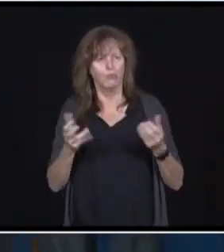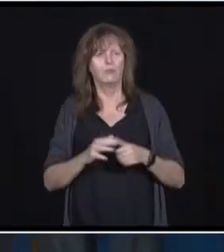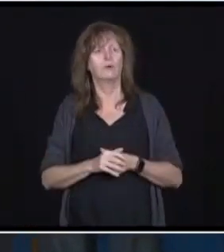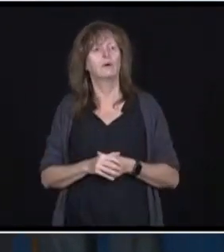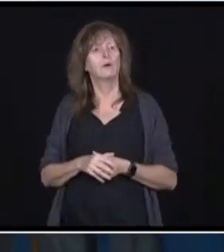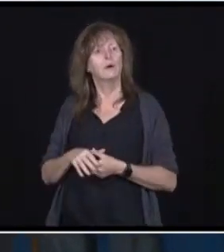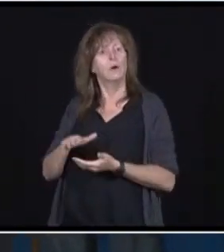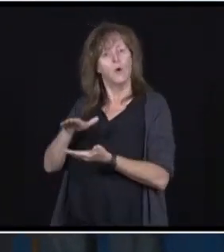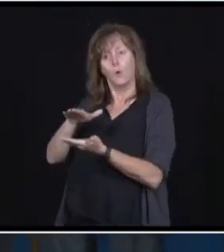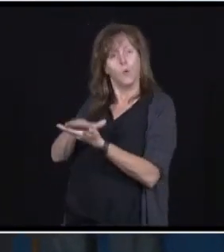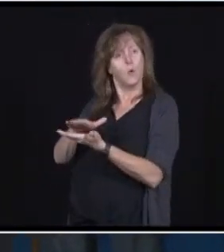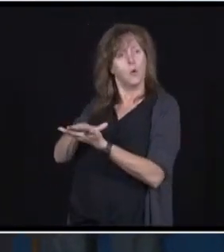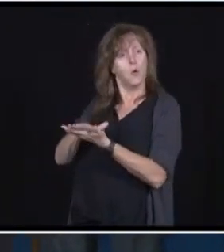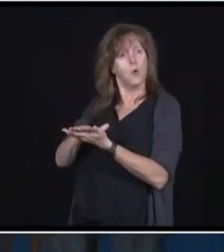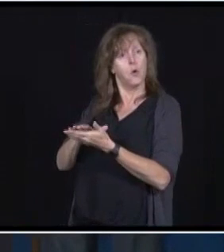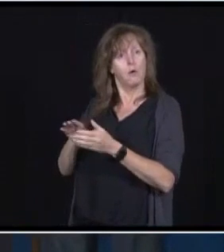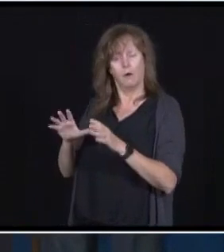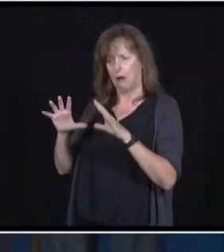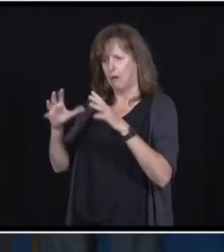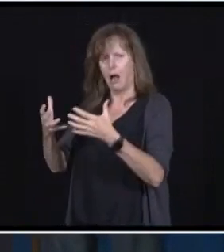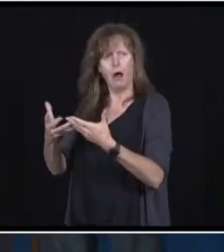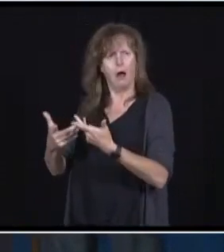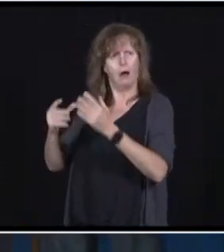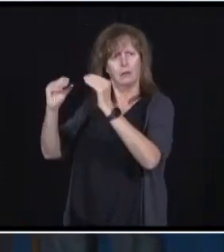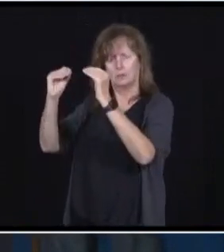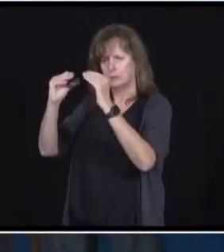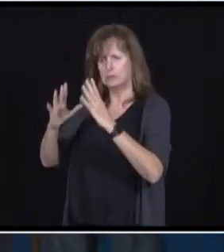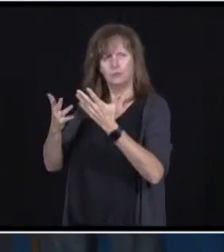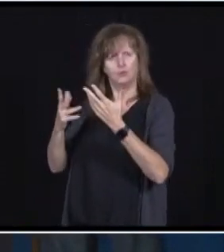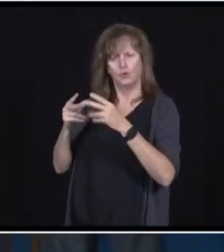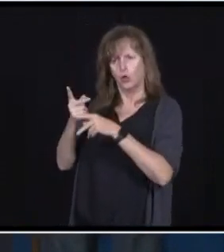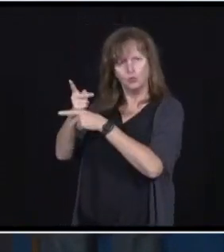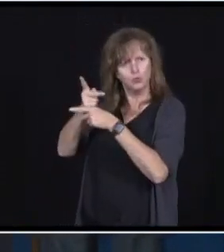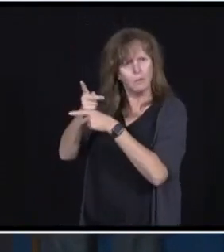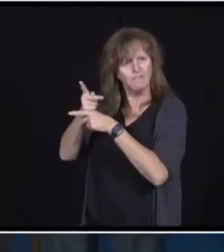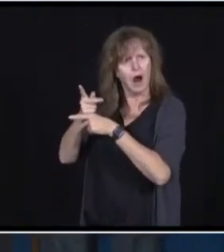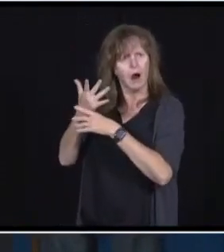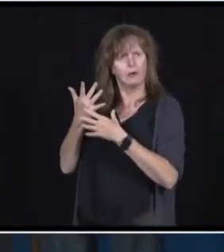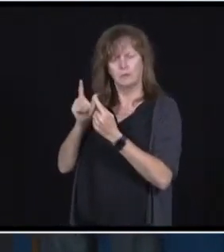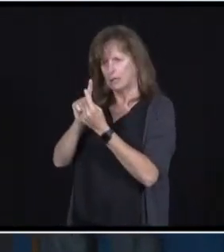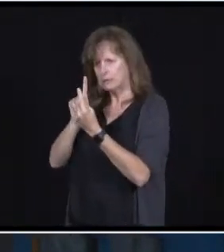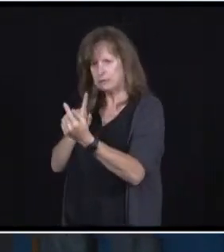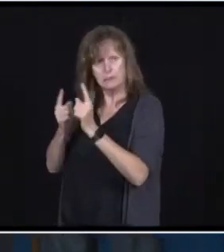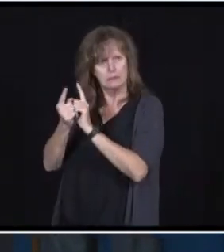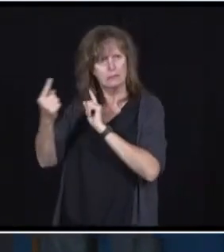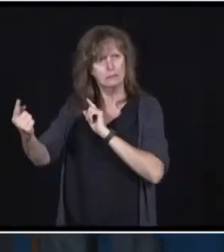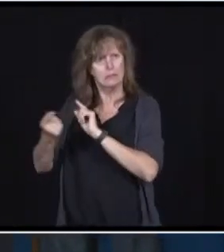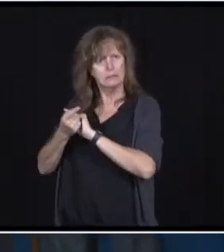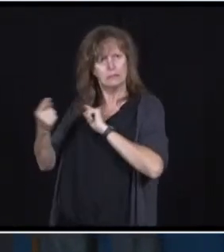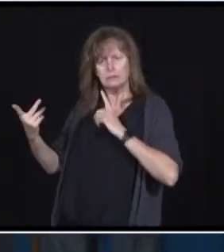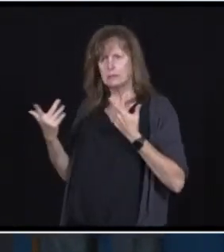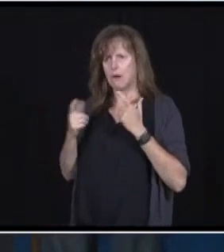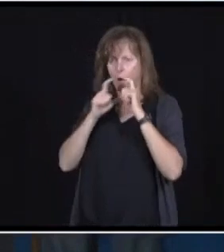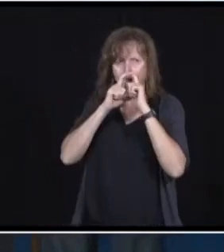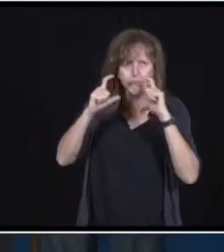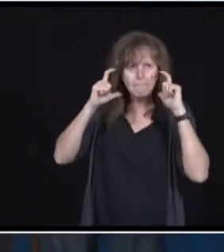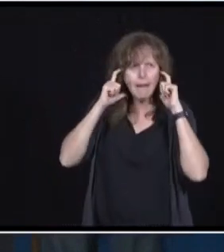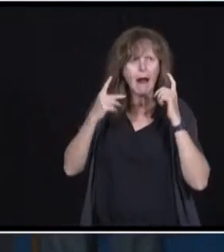But, we are working pairing apples and oranges here. We are comparing a school that have got cohorts and have the